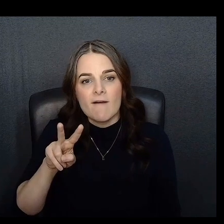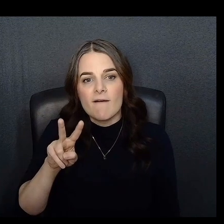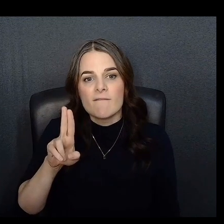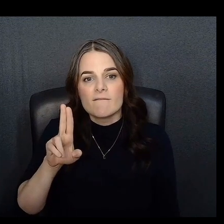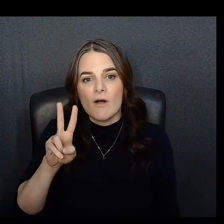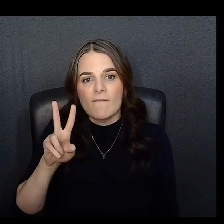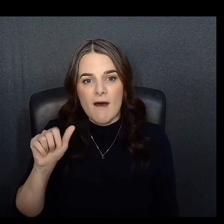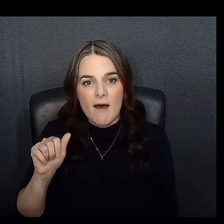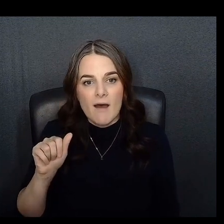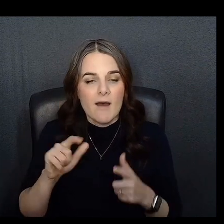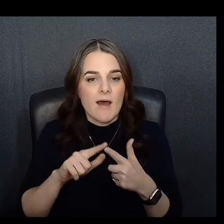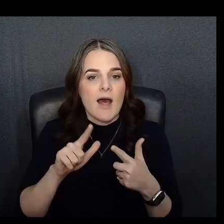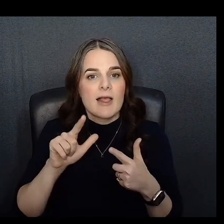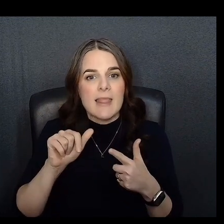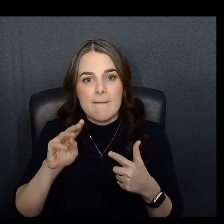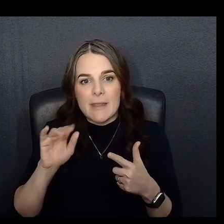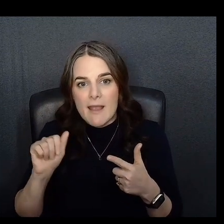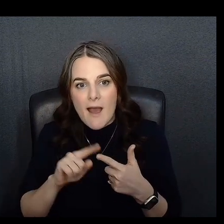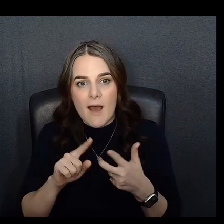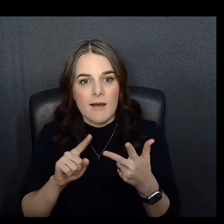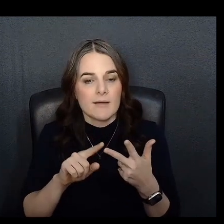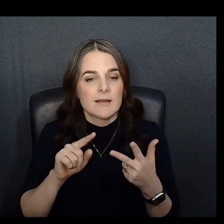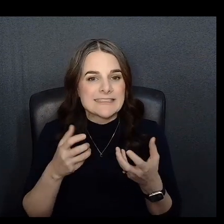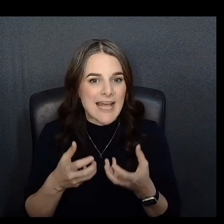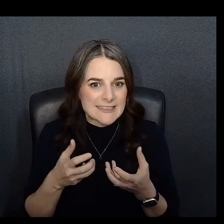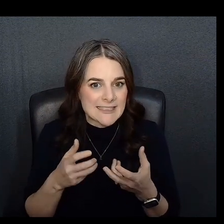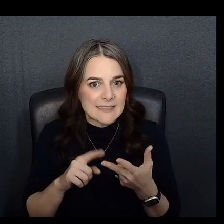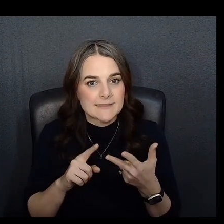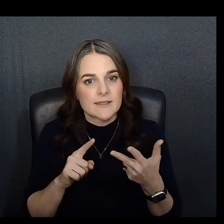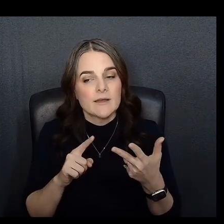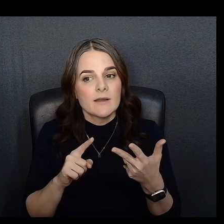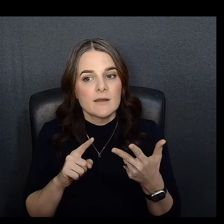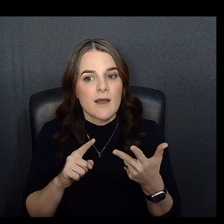You have that more specific vocabulary, rather than the more general holistic vocabulary